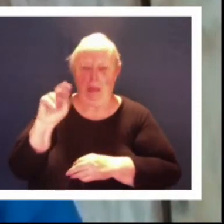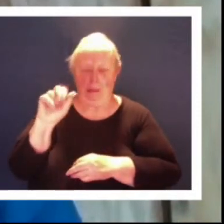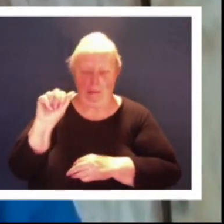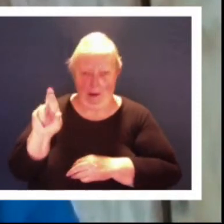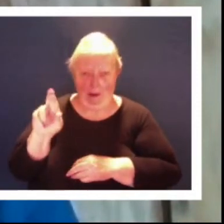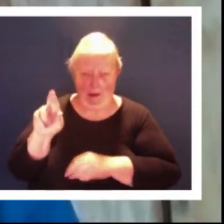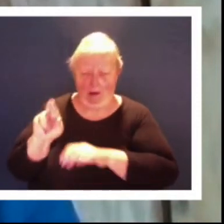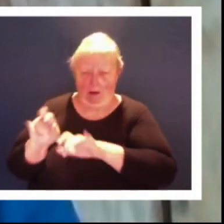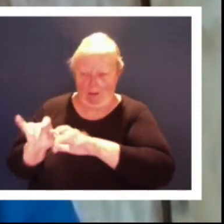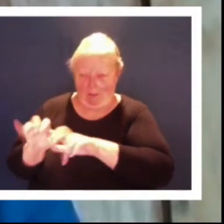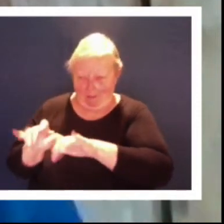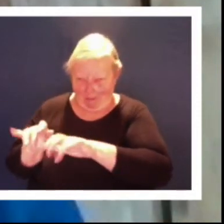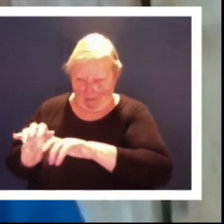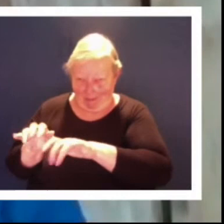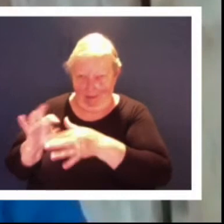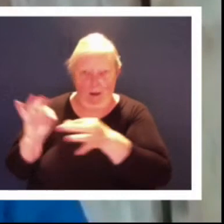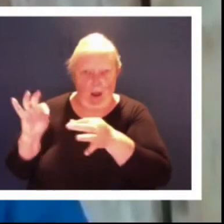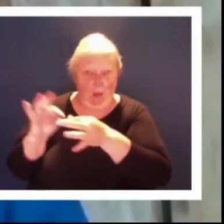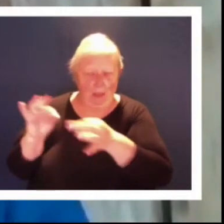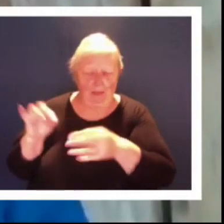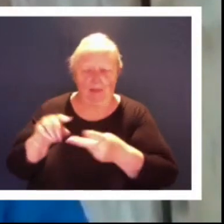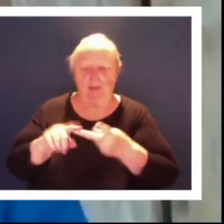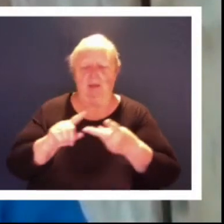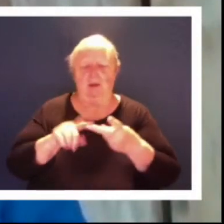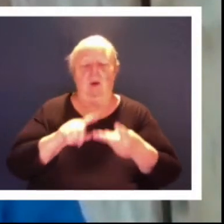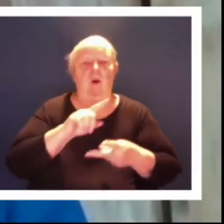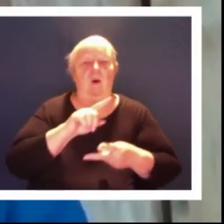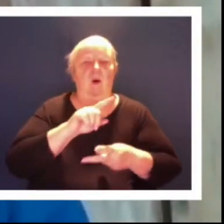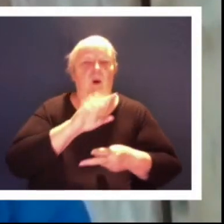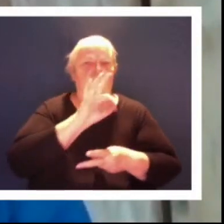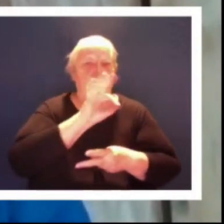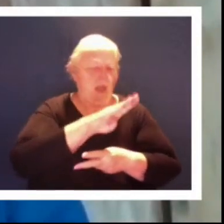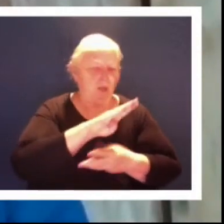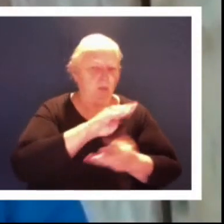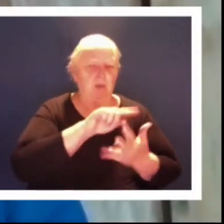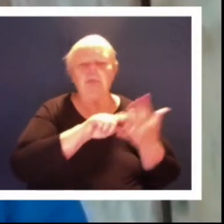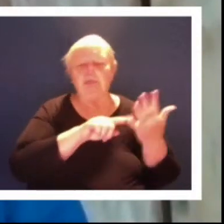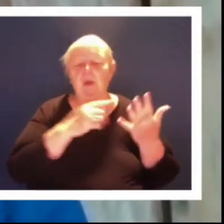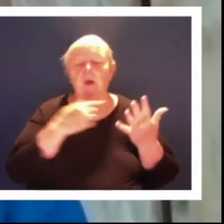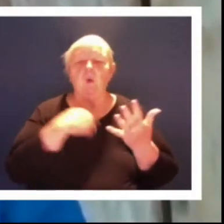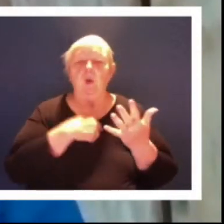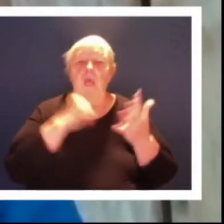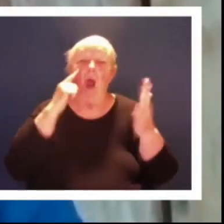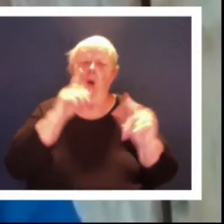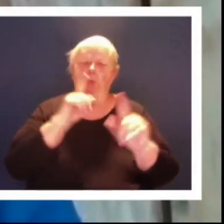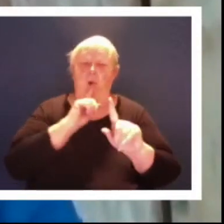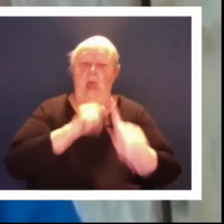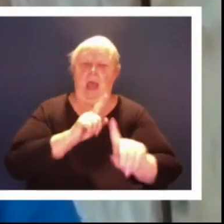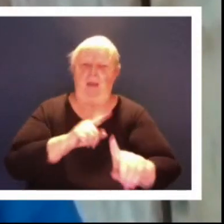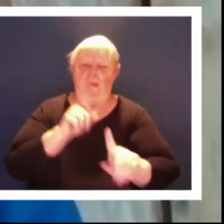wherever you may be. And we do hope to respond to as many questions as we can during the hour.